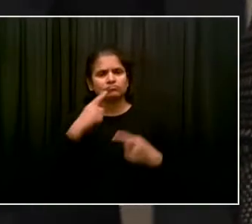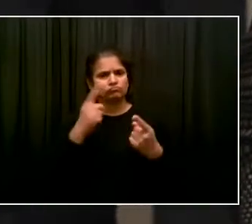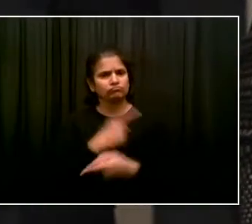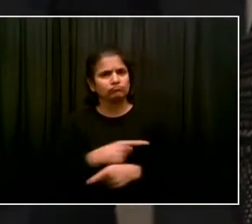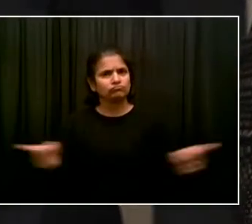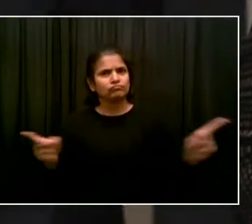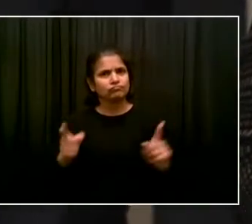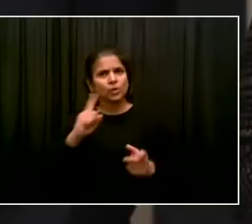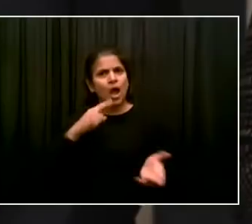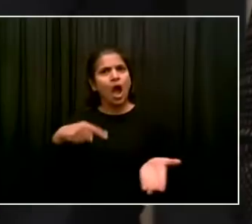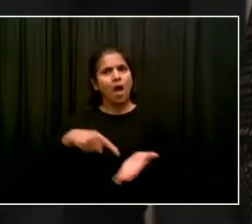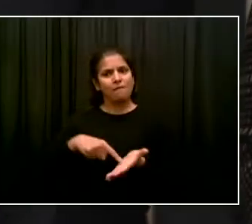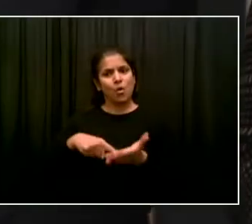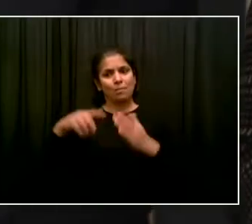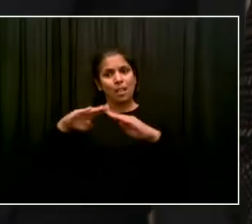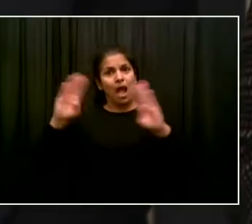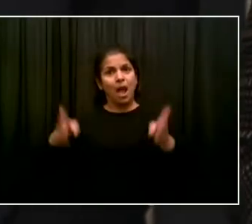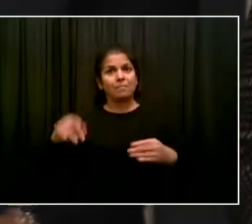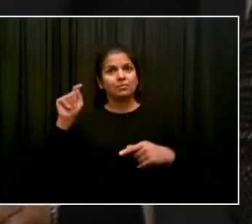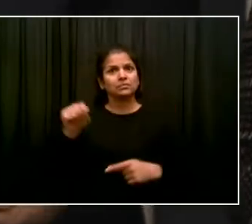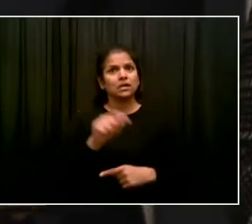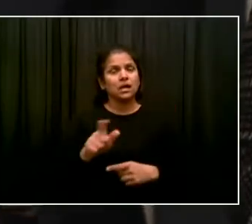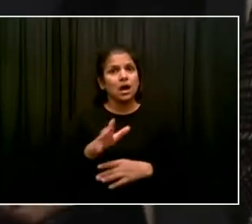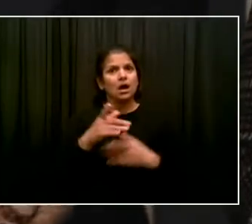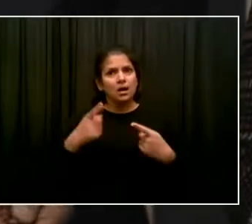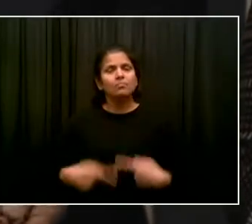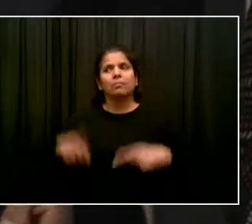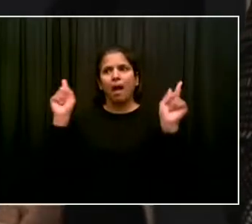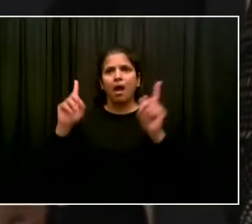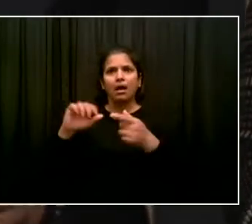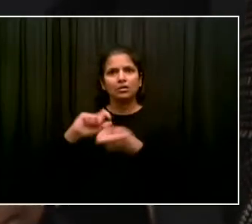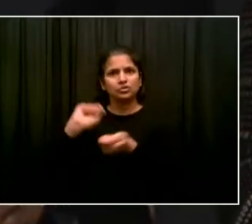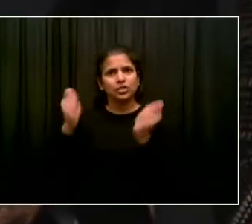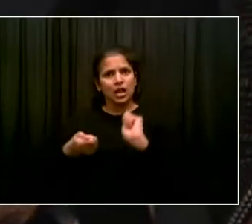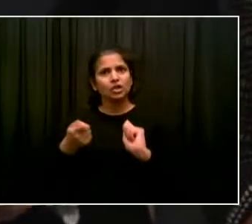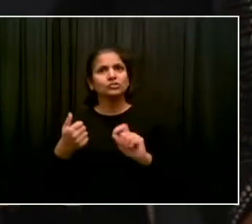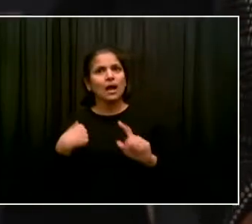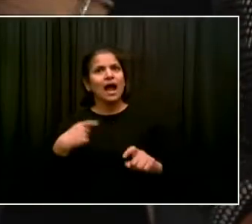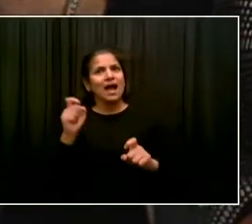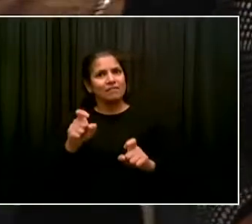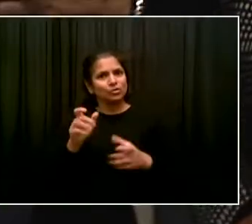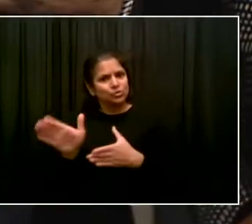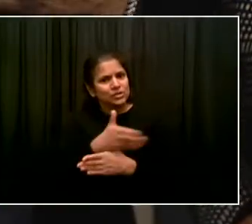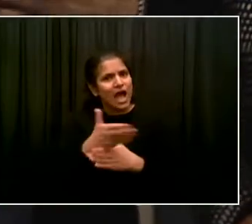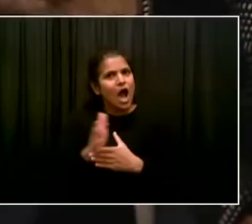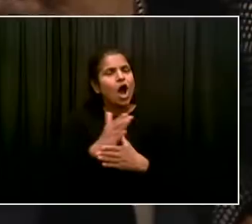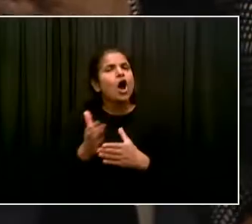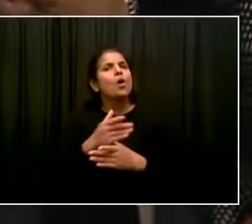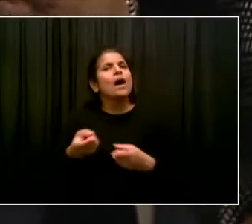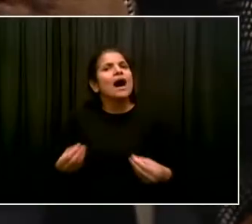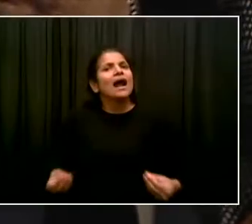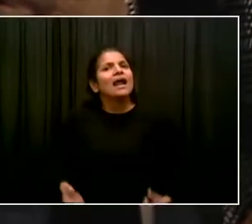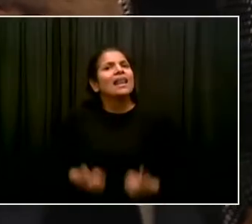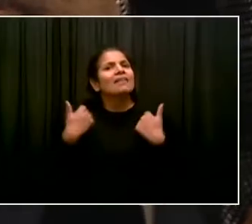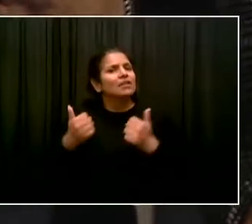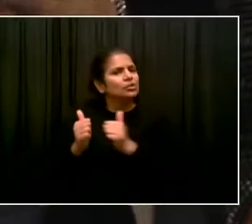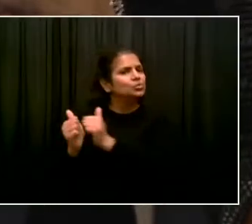ARE PUTTING HOEUSS IN OTHER NEIGHBORHOODS. ILWL HAVE TO SHARE IF THIS IS GOING TO BE A GREAT CITY, A GREAT AMERICA, A